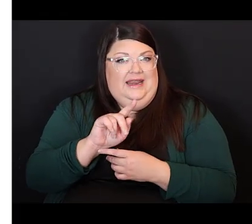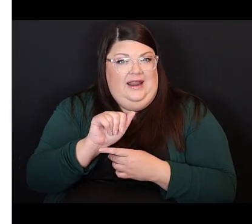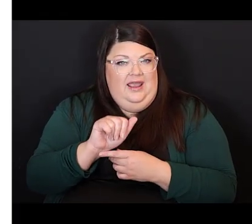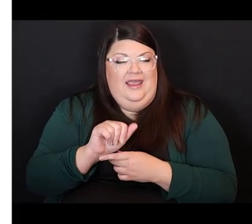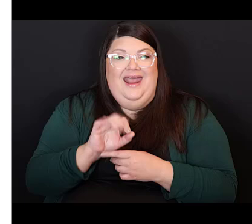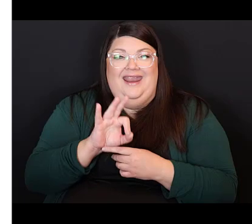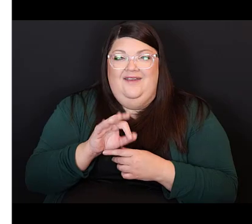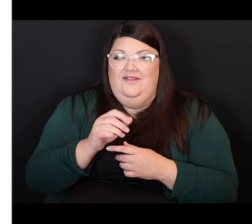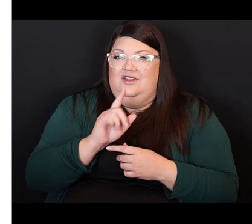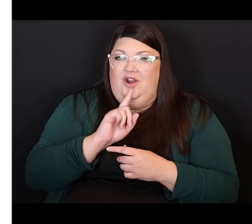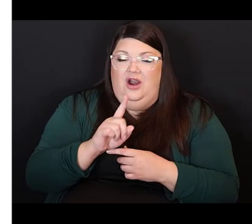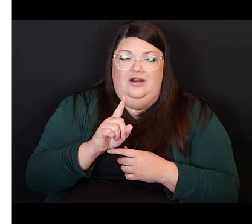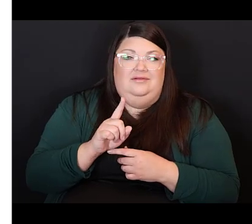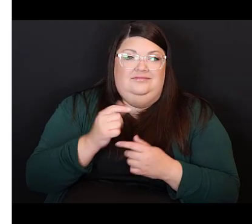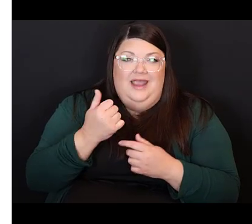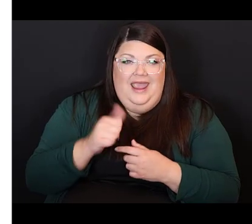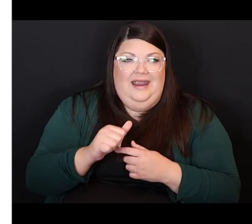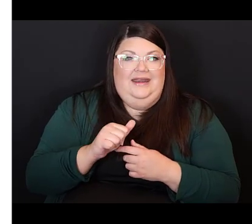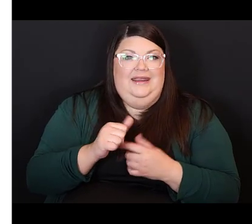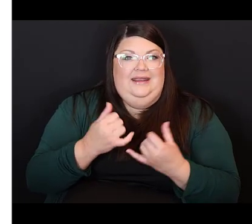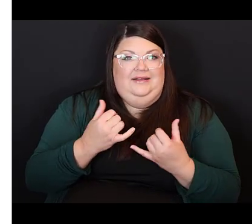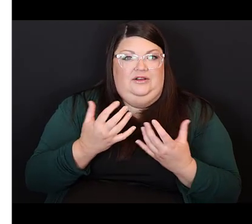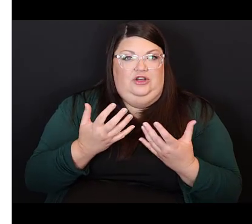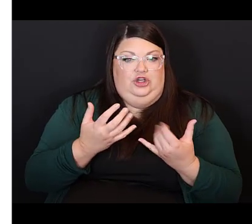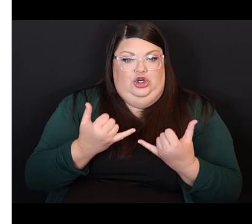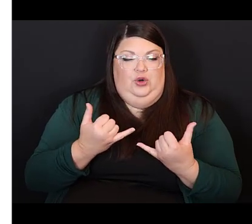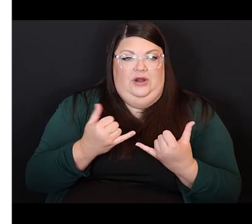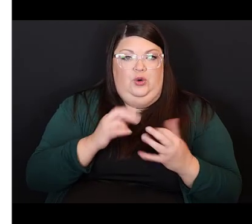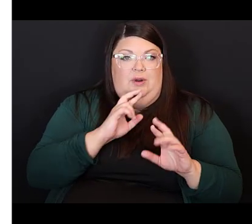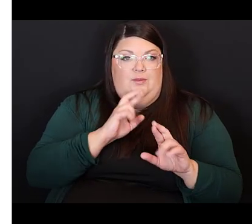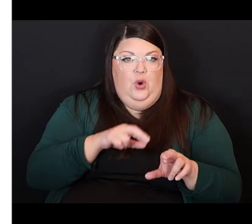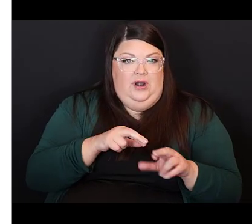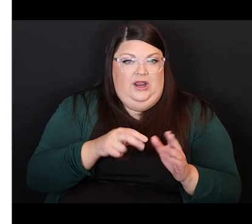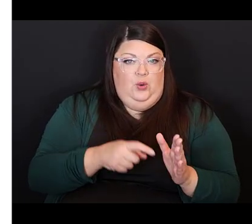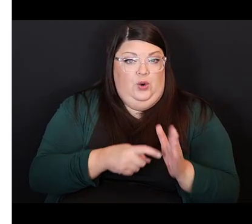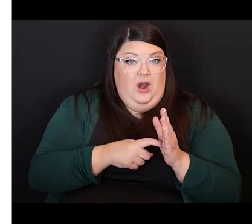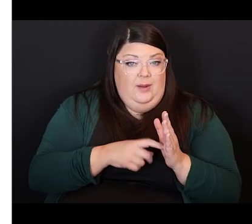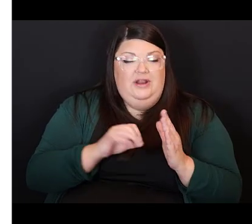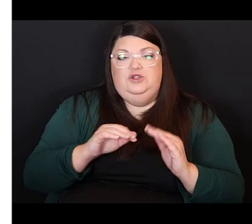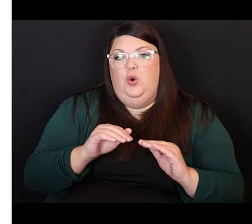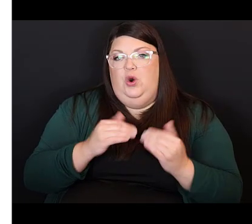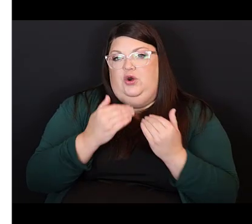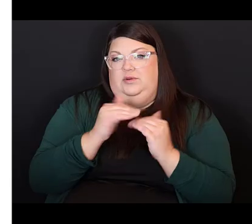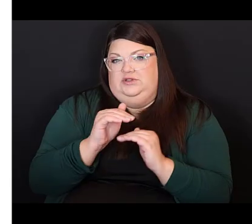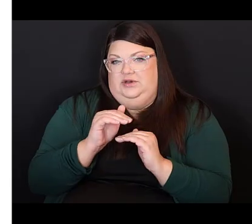there are any existing reporting requirements or constraints, as we have begun getting the